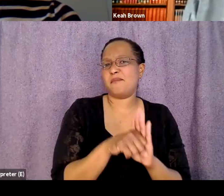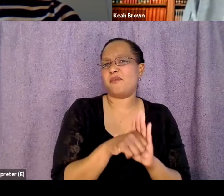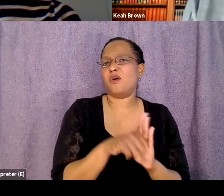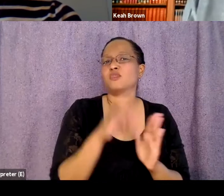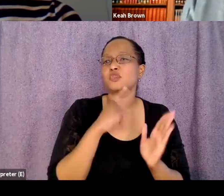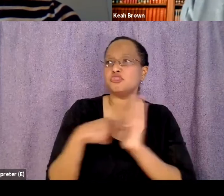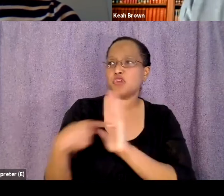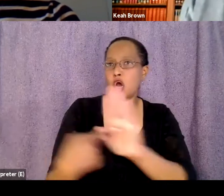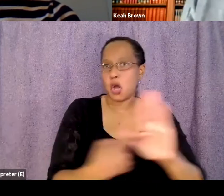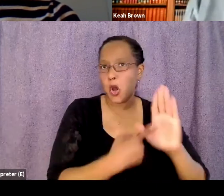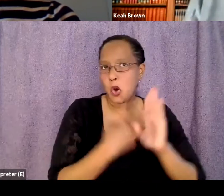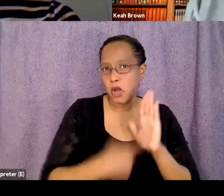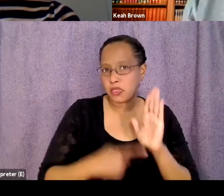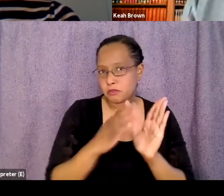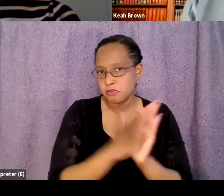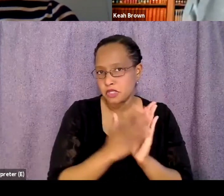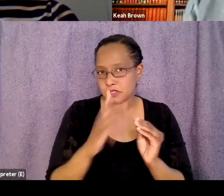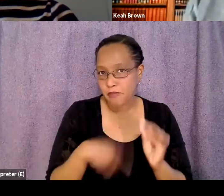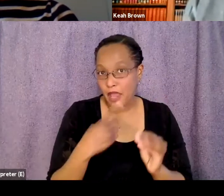about, but I started writing the rest of it.